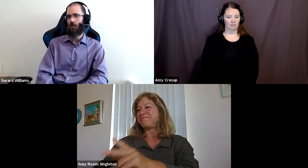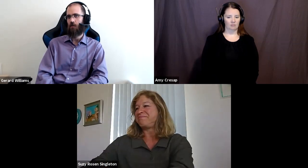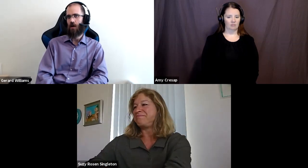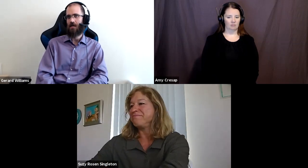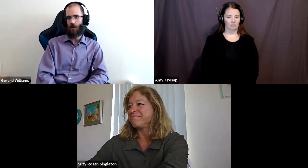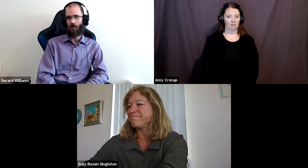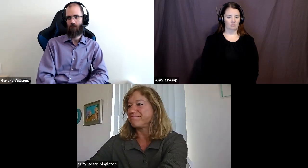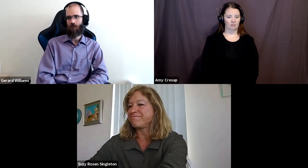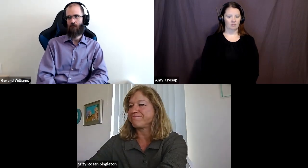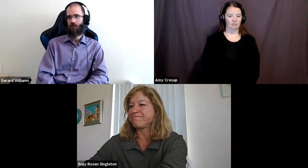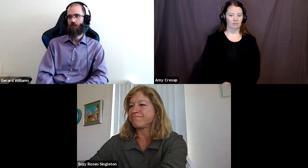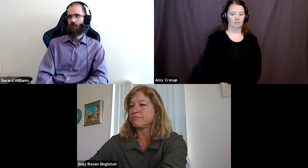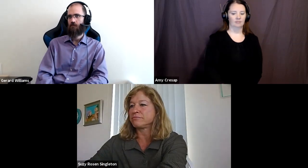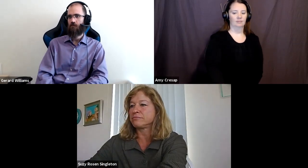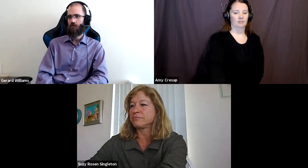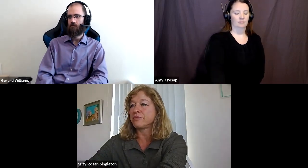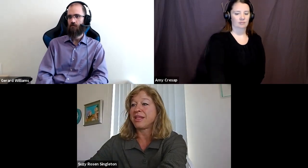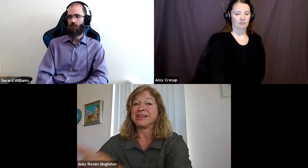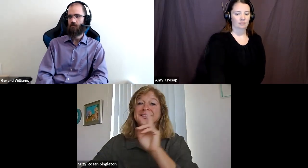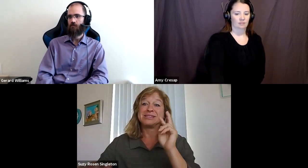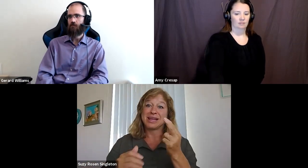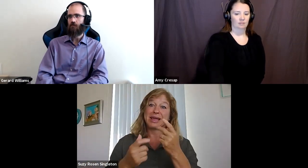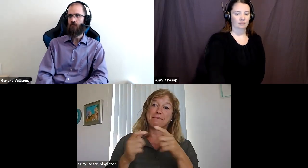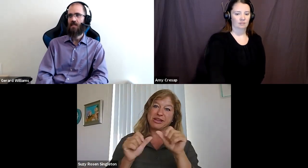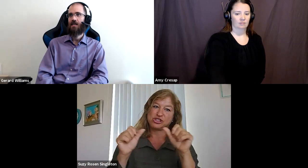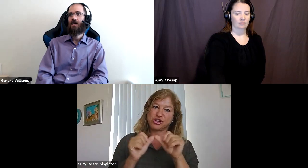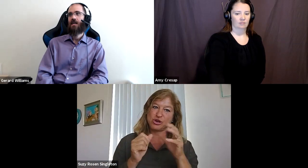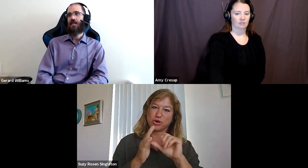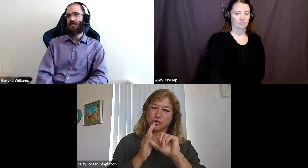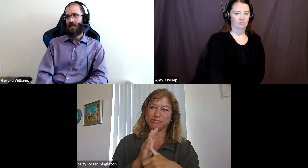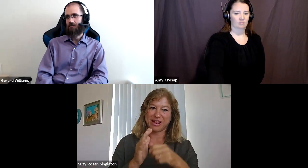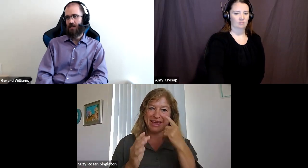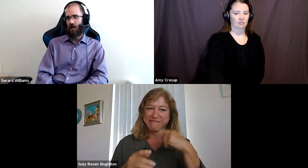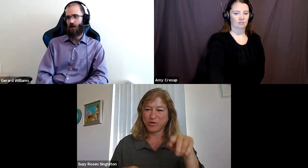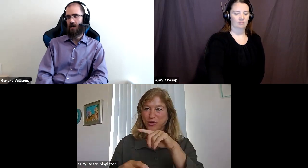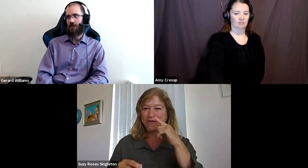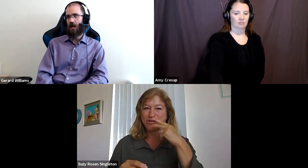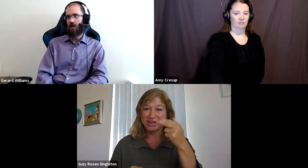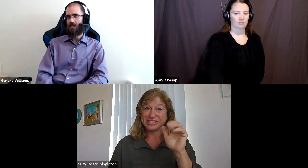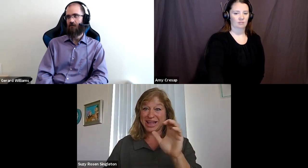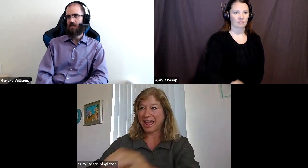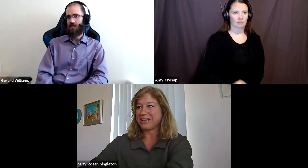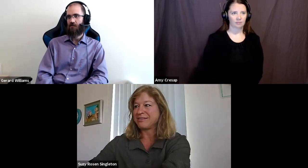report as well. The second major area that I wanted to emphasize